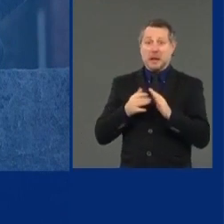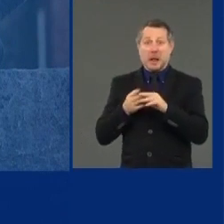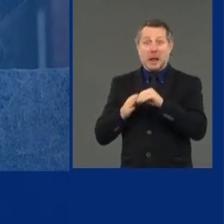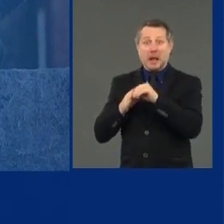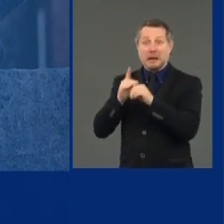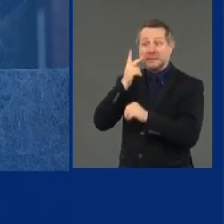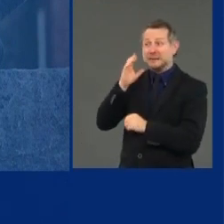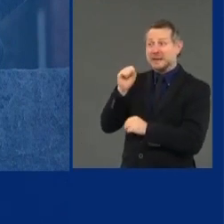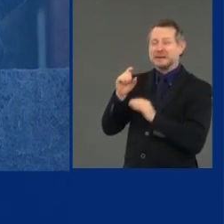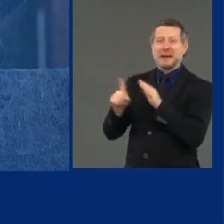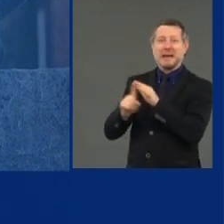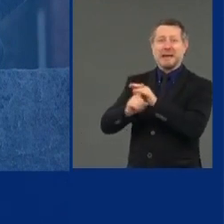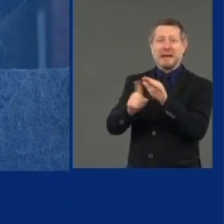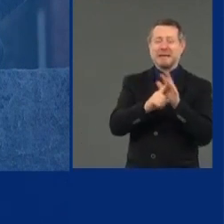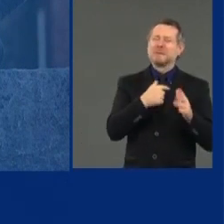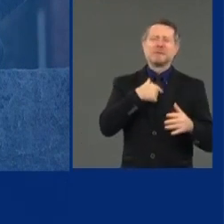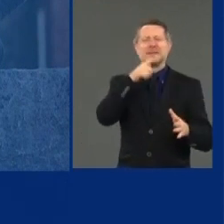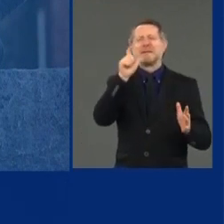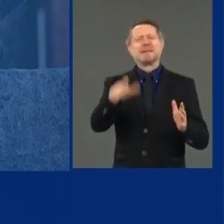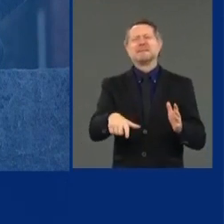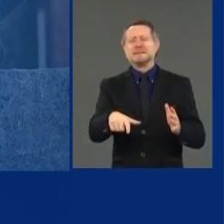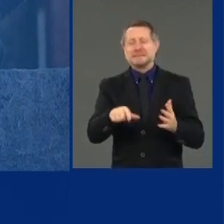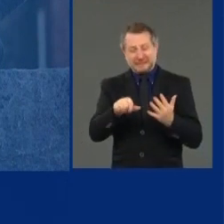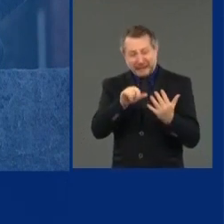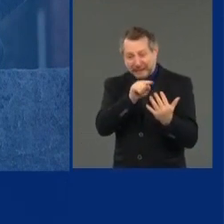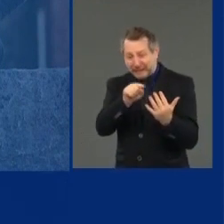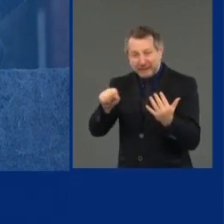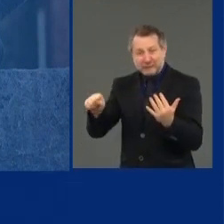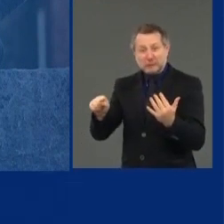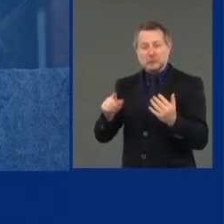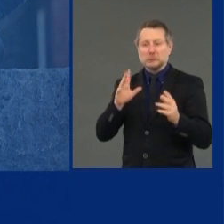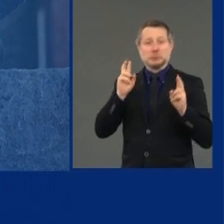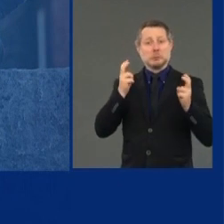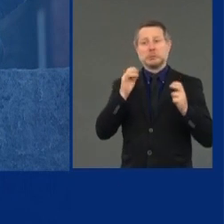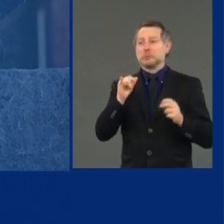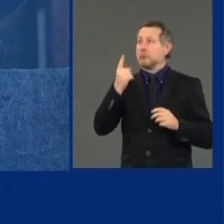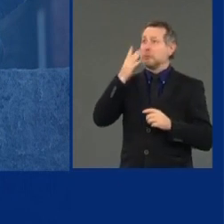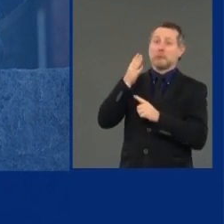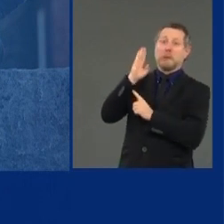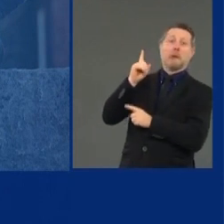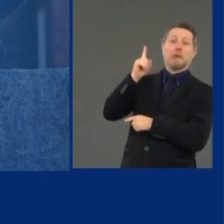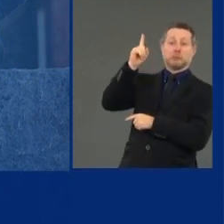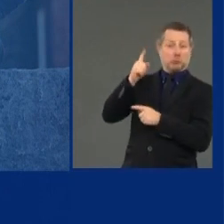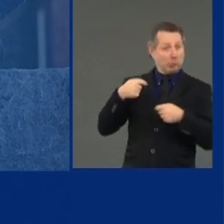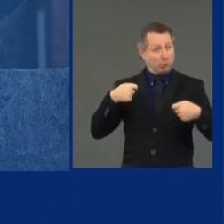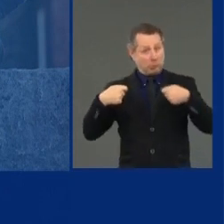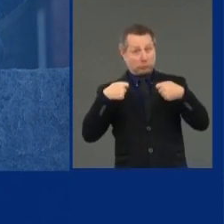IN THE NUMBER OF CASES.